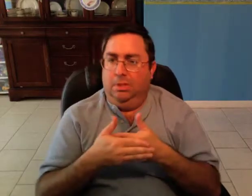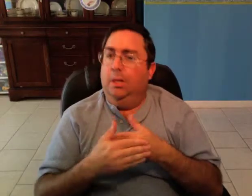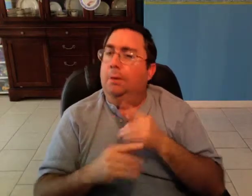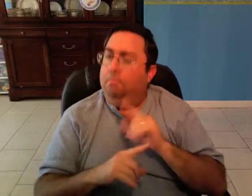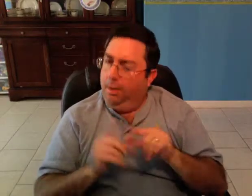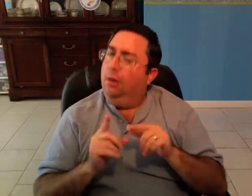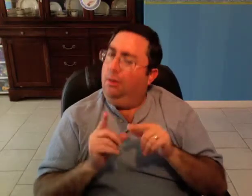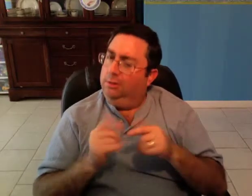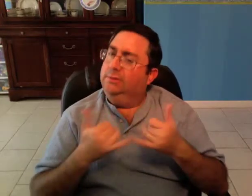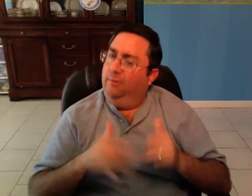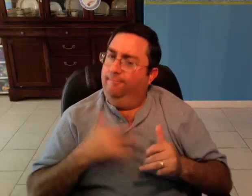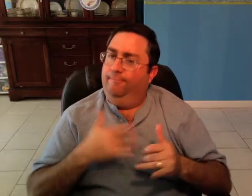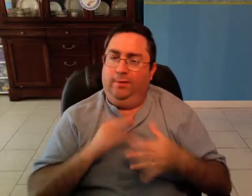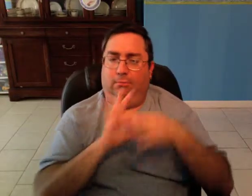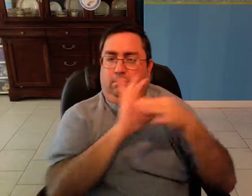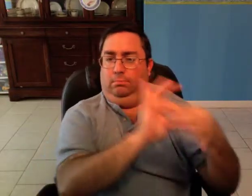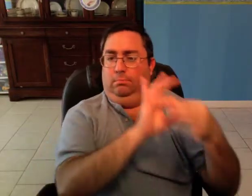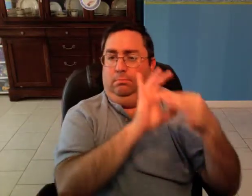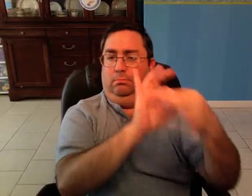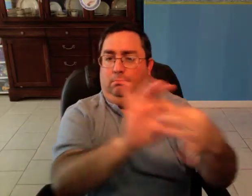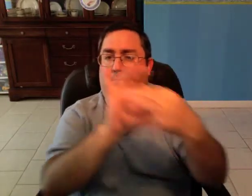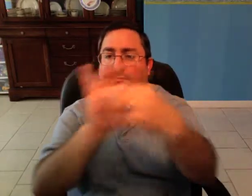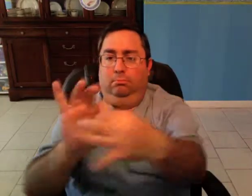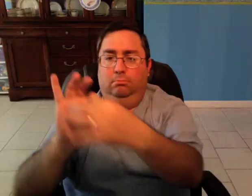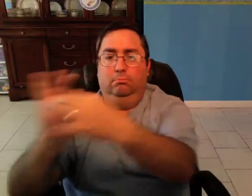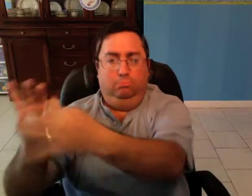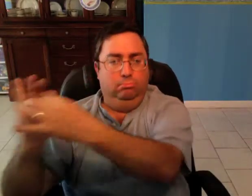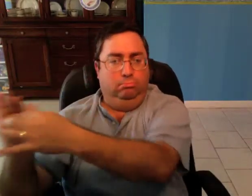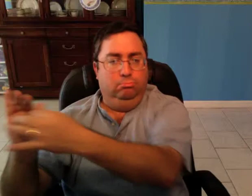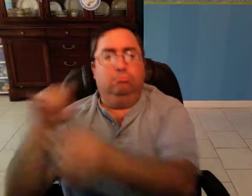but still feel affiliations to others of their kind.